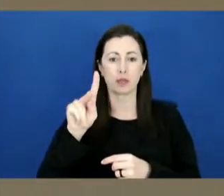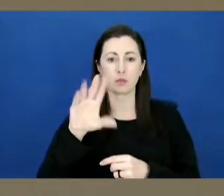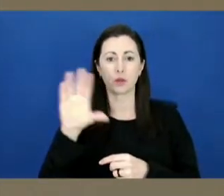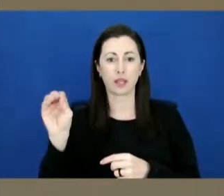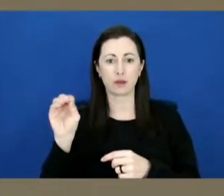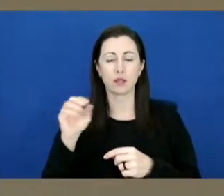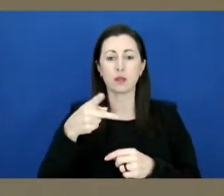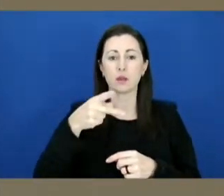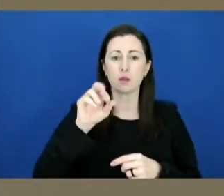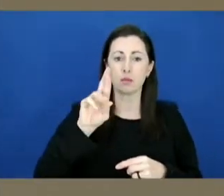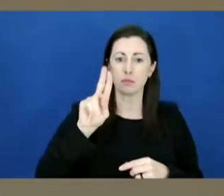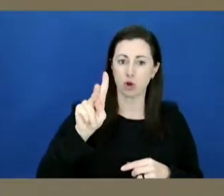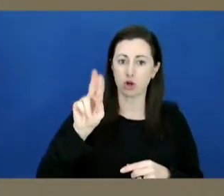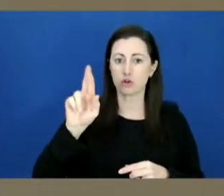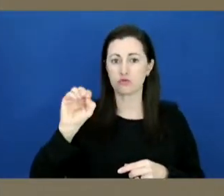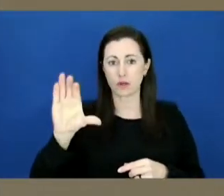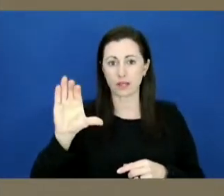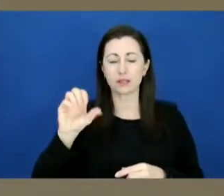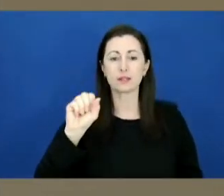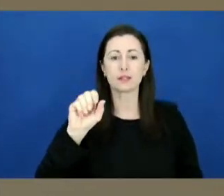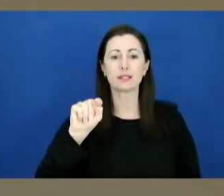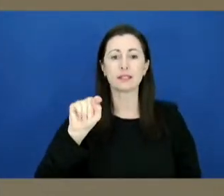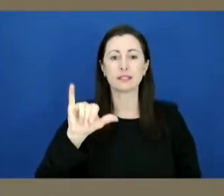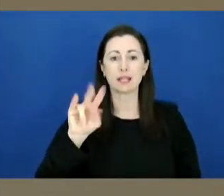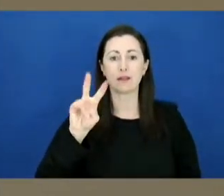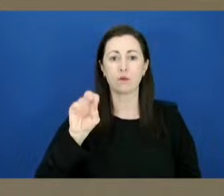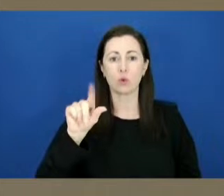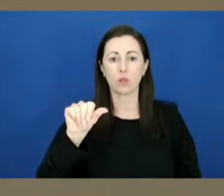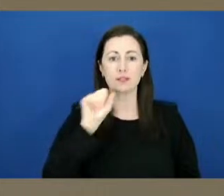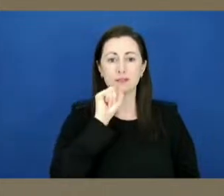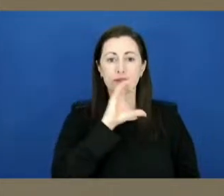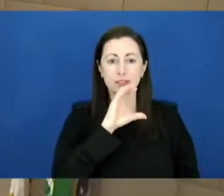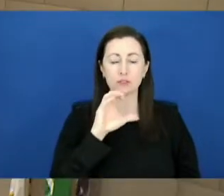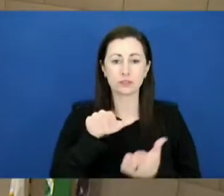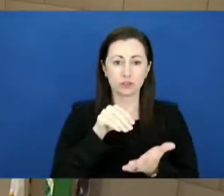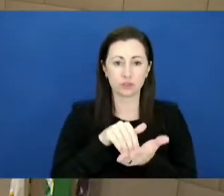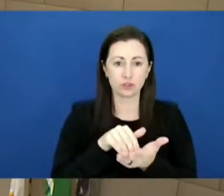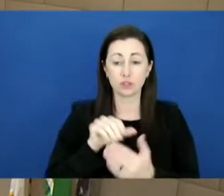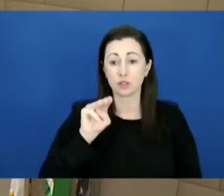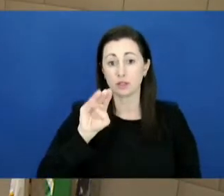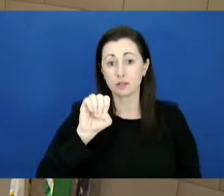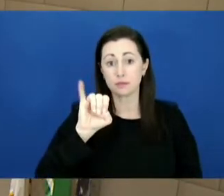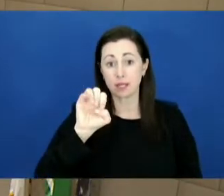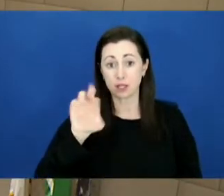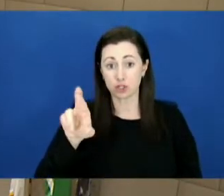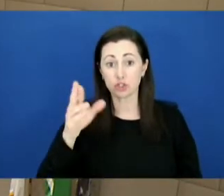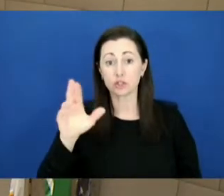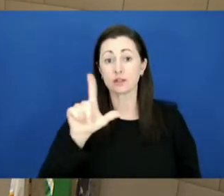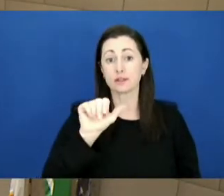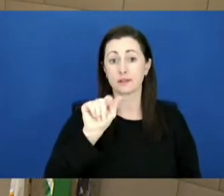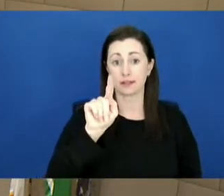PARKER FOR MECKLENBURG COUNTY PARK AND REC.